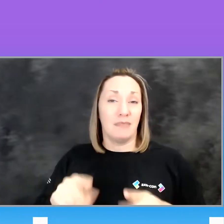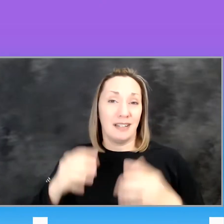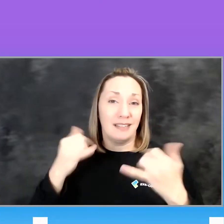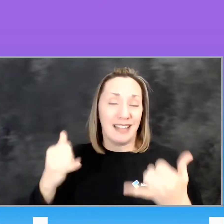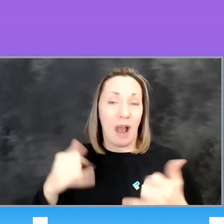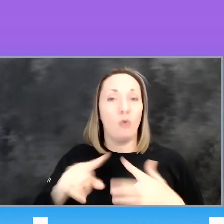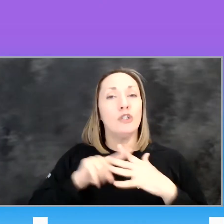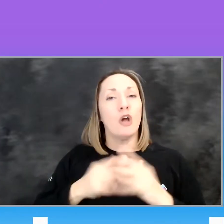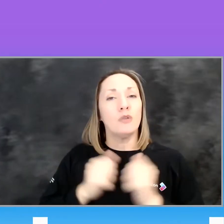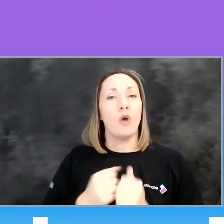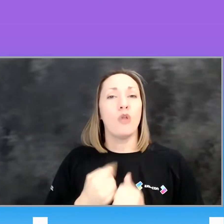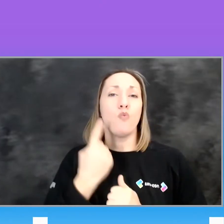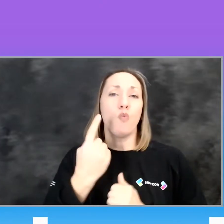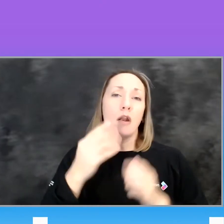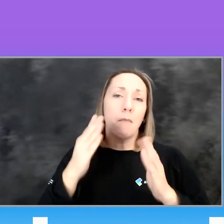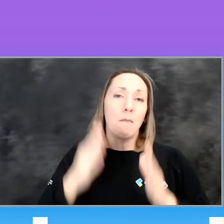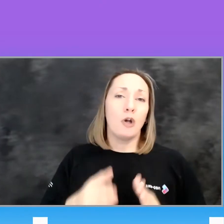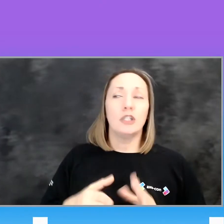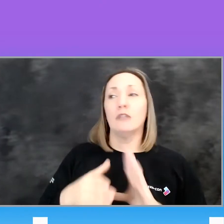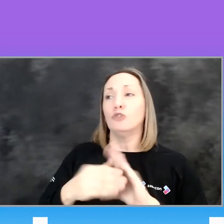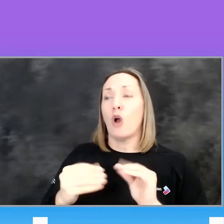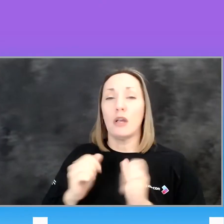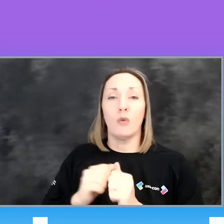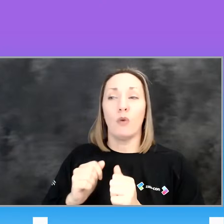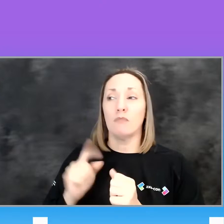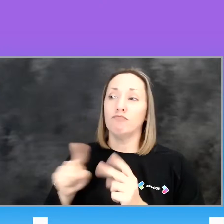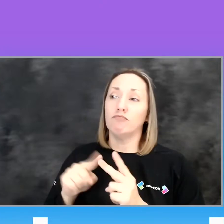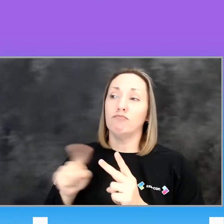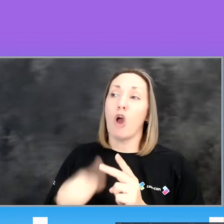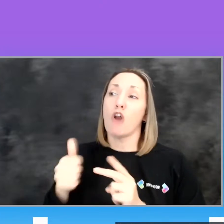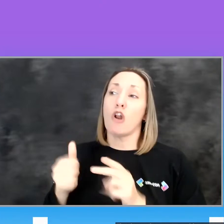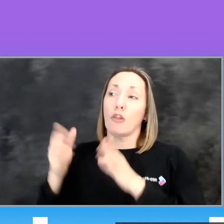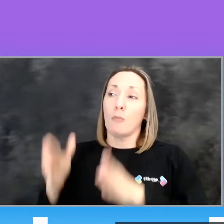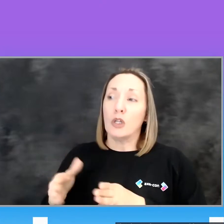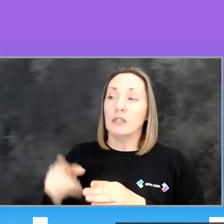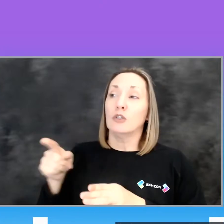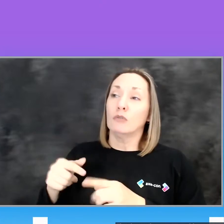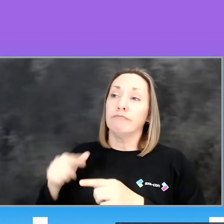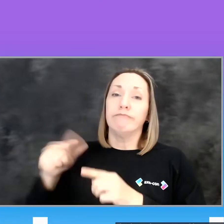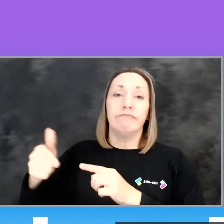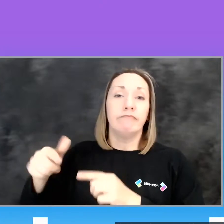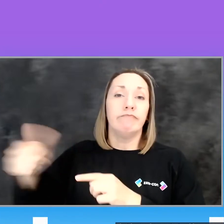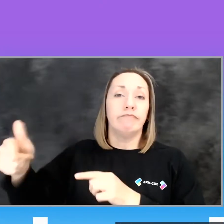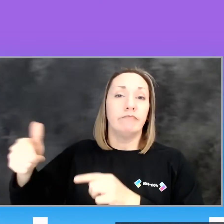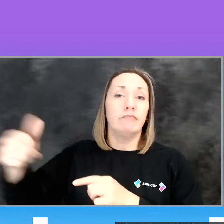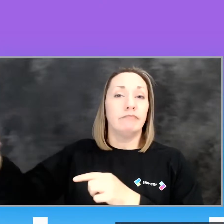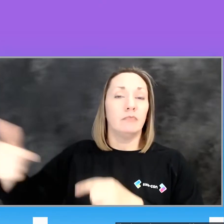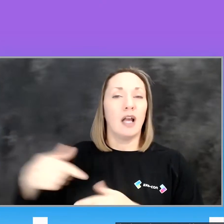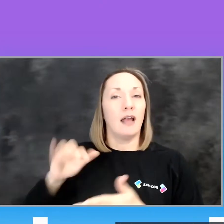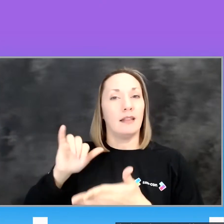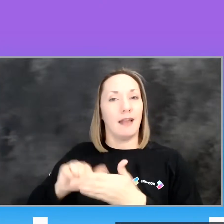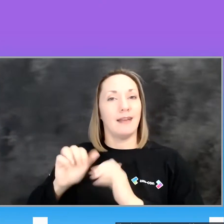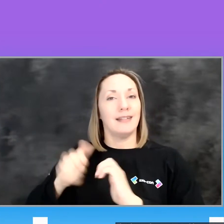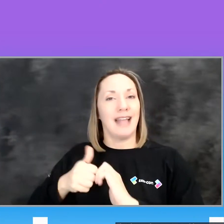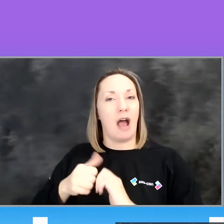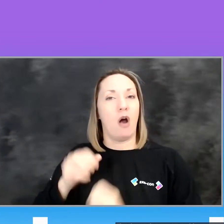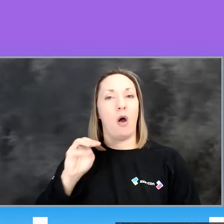starts with one person talking to another person who talks to another person. And, and these